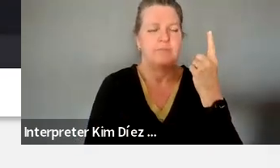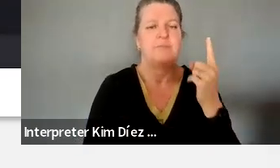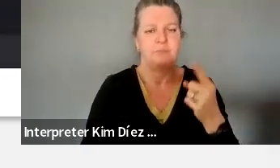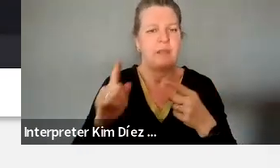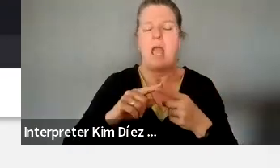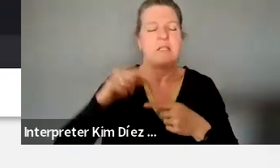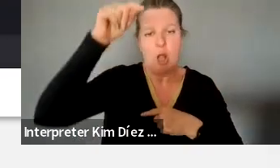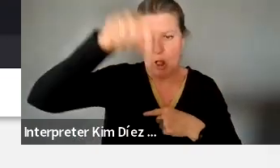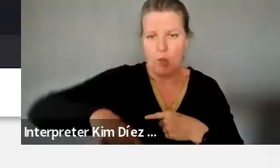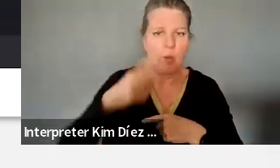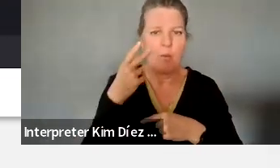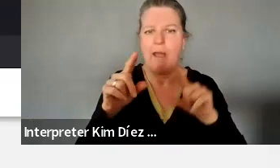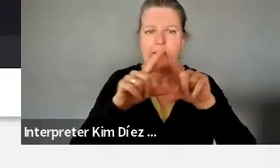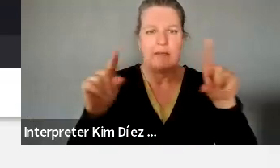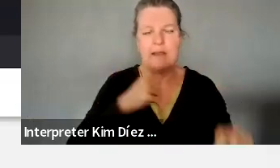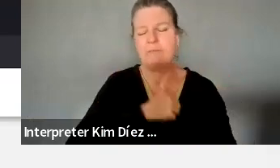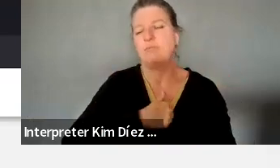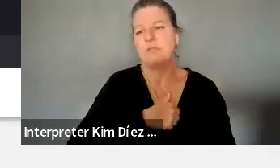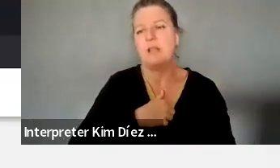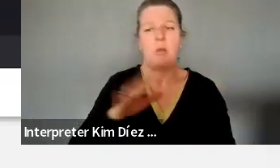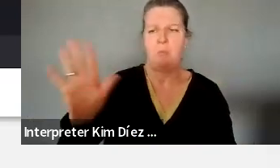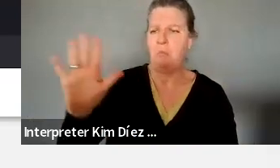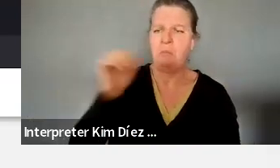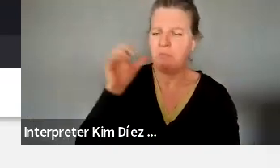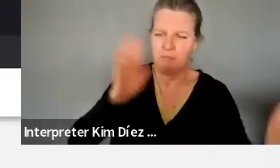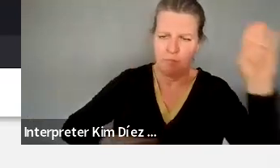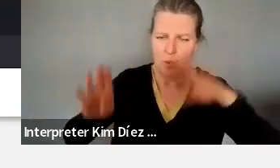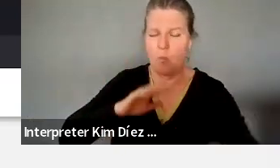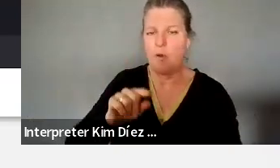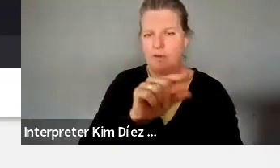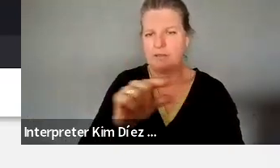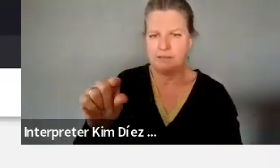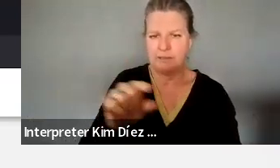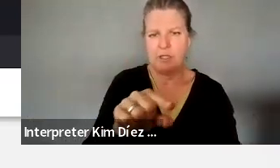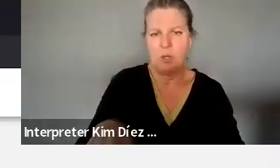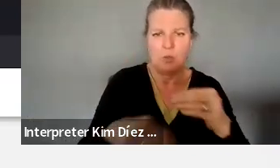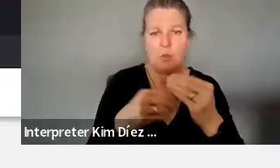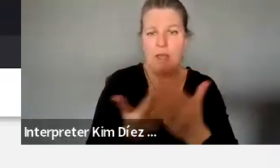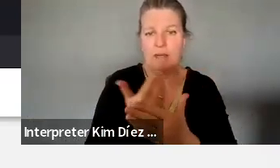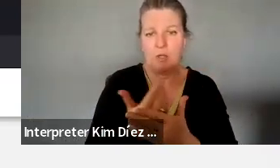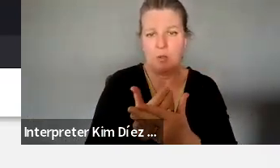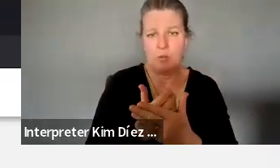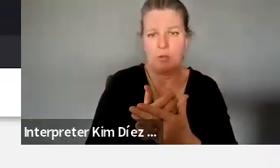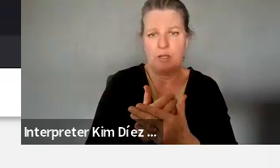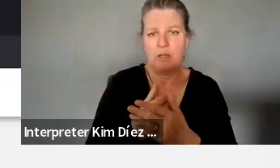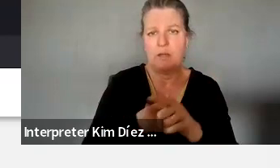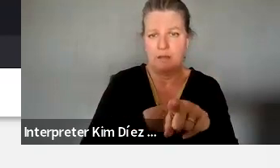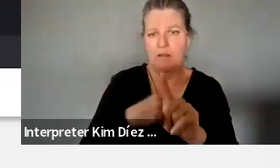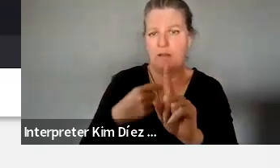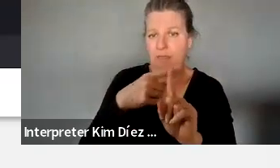I didn't see that bar, I apologize. [Alex] No, no worries. Yeah, so there's this button here to insert a new section and when you wanna remove one, you just click the X. [Tom] Thank you, though.